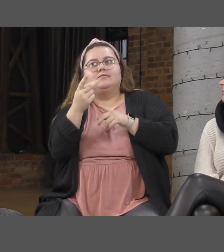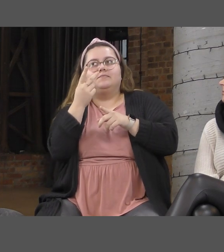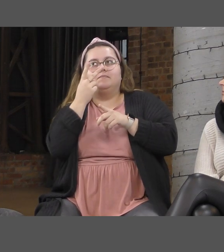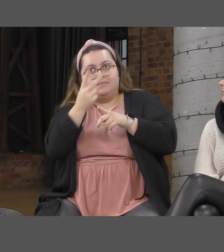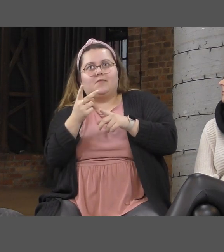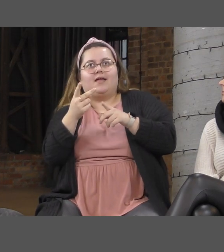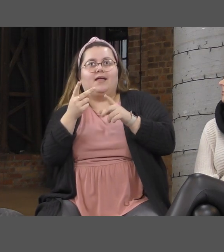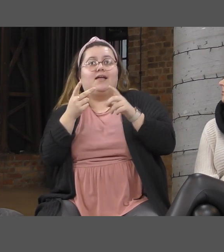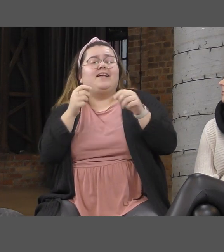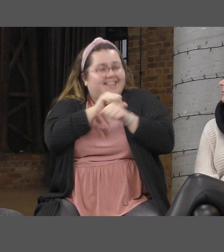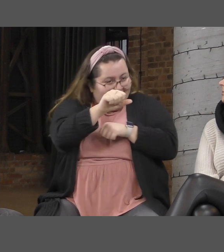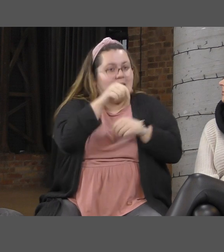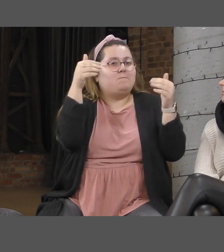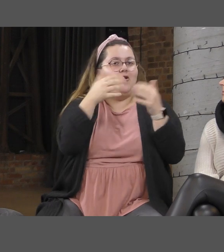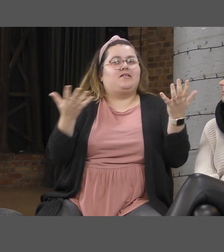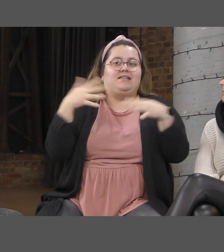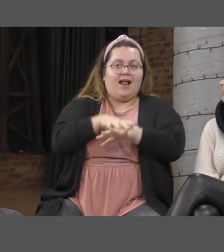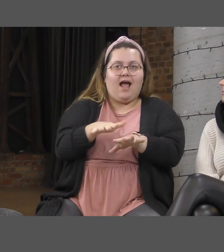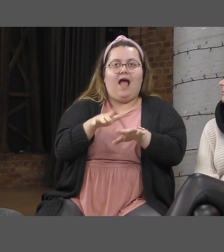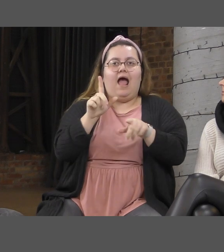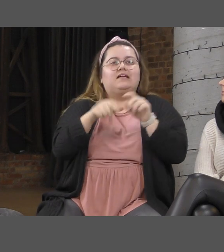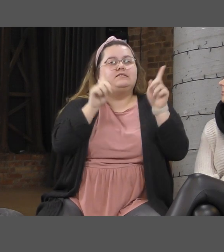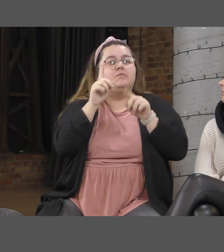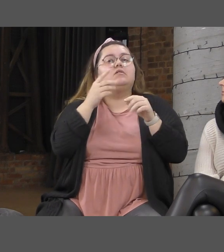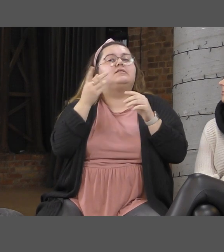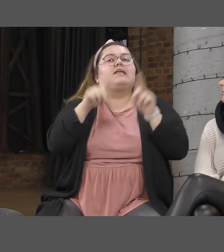I'm happy with that, but I'm looking, that there is an opportunity for integration,